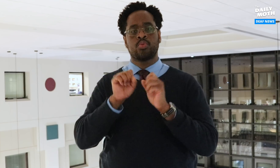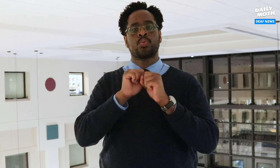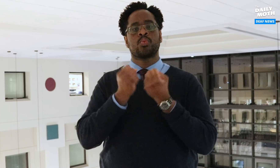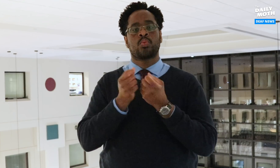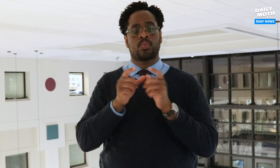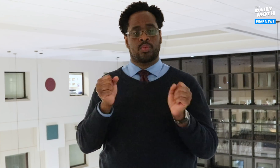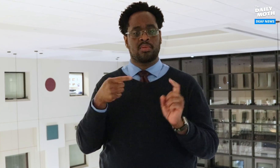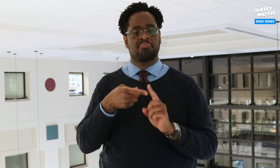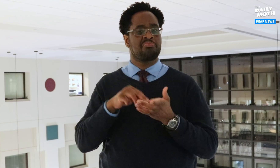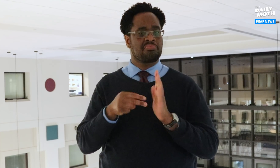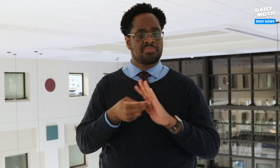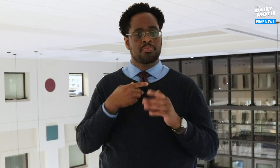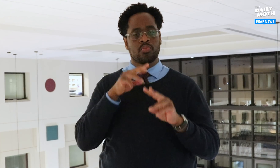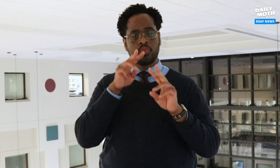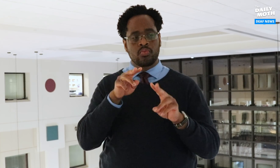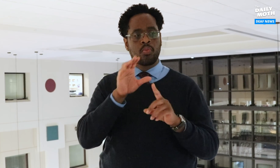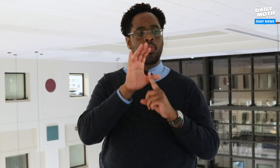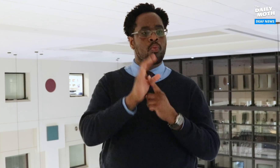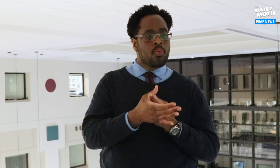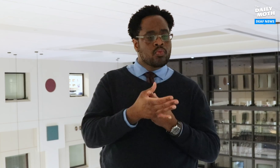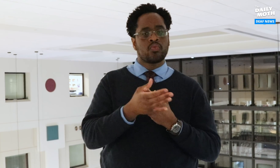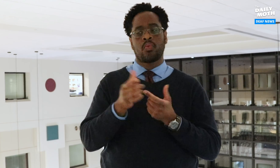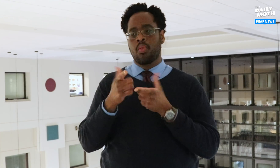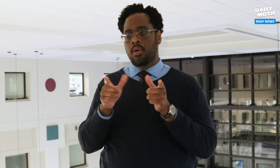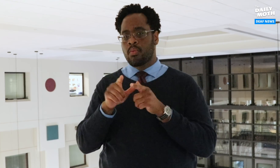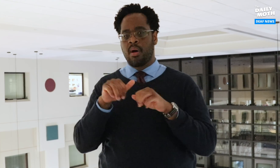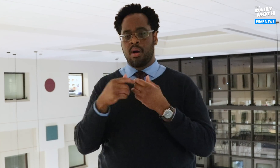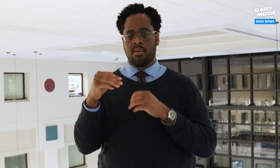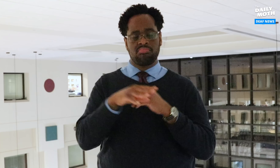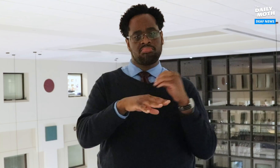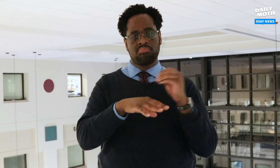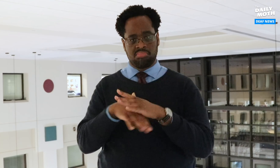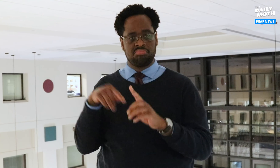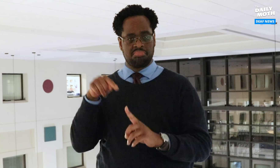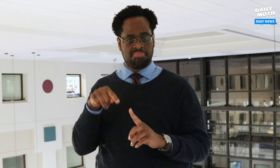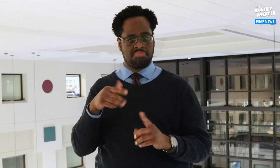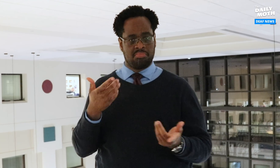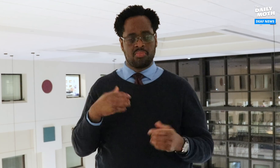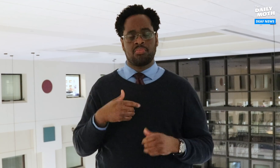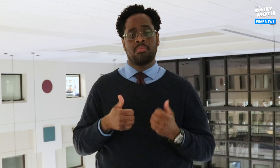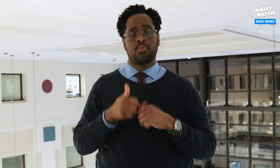socio-linguistics topics, which means I focus on how language and culture overlap each other.